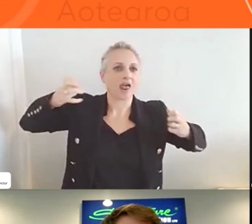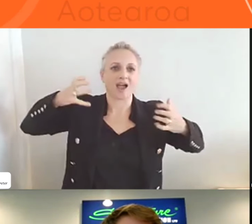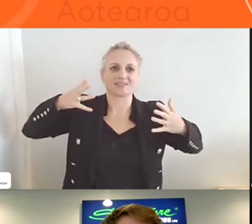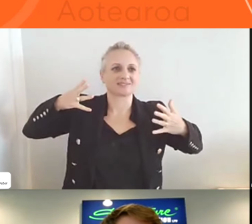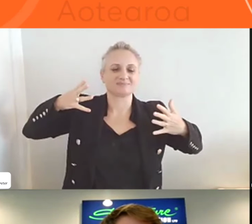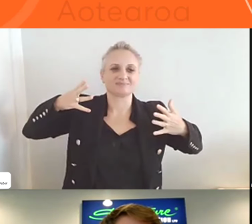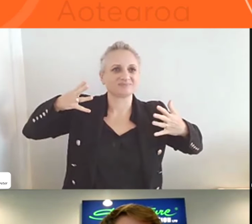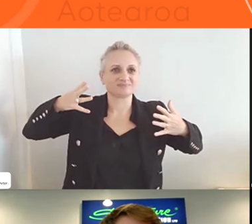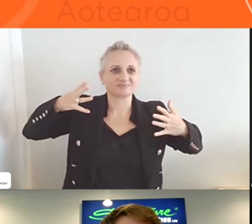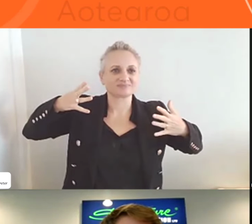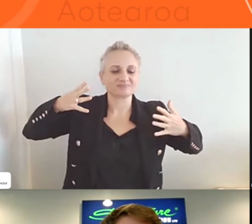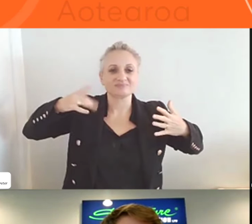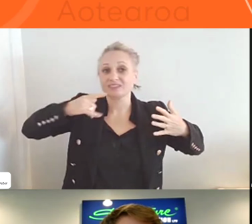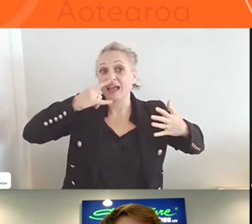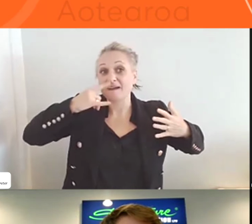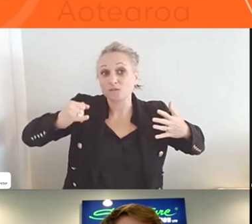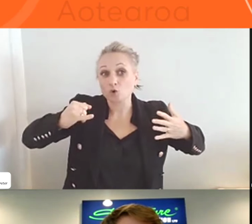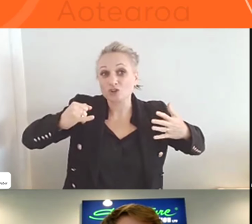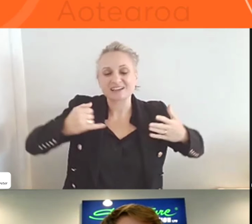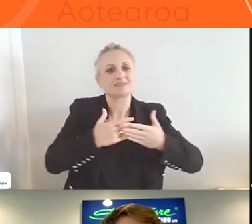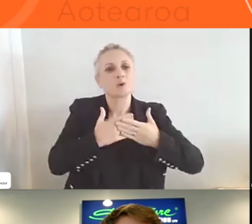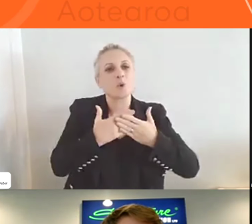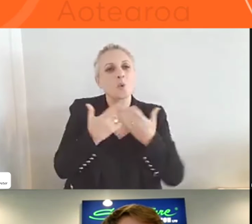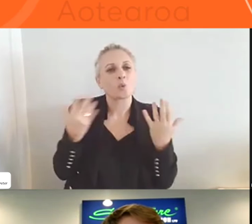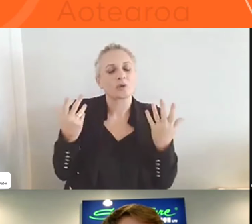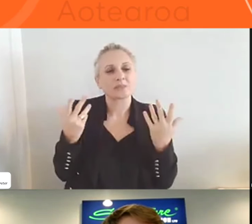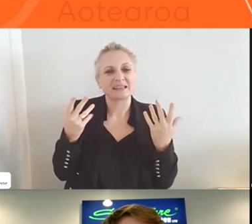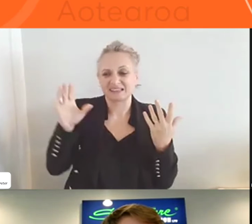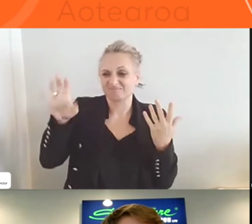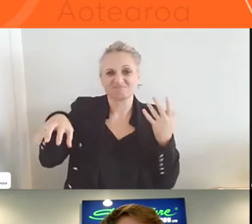with many sites that's really difficult. Another side is, if you do happen